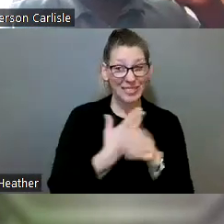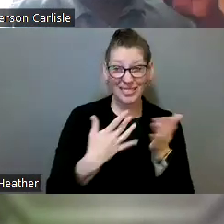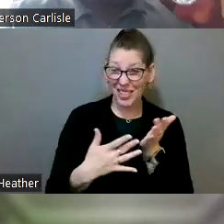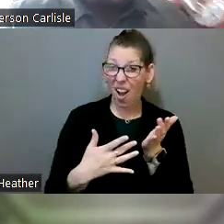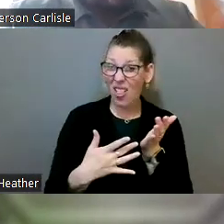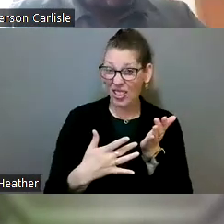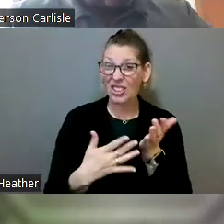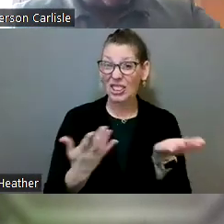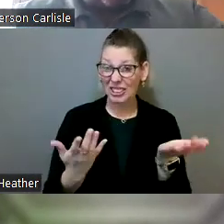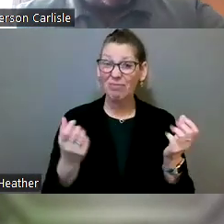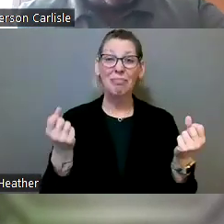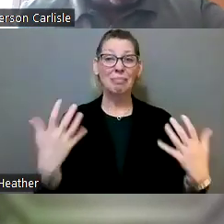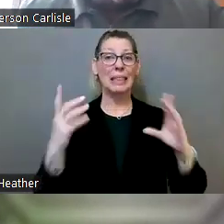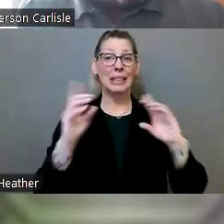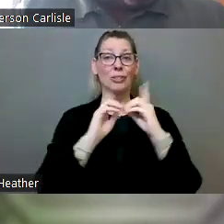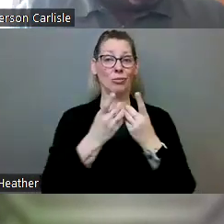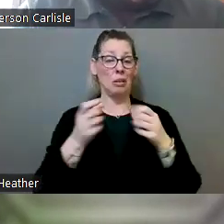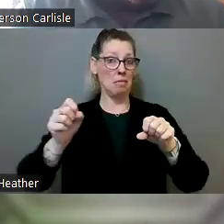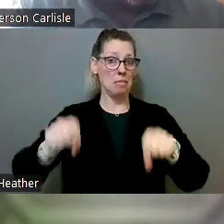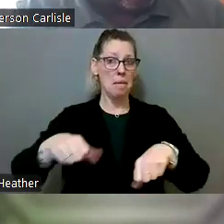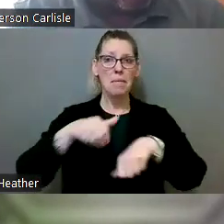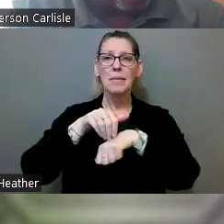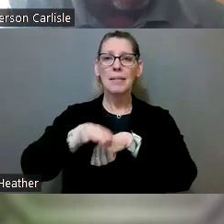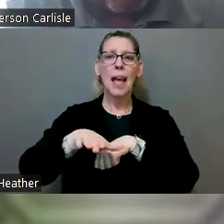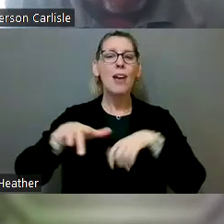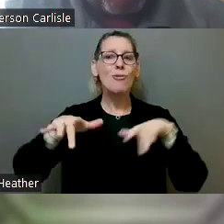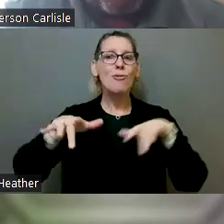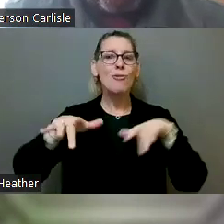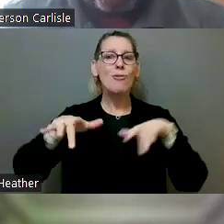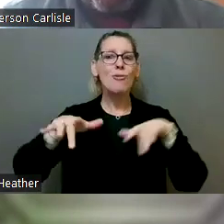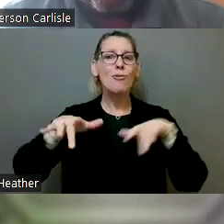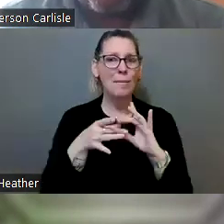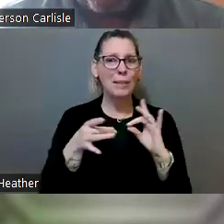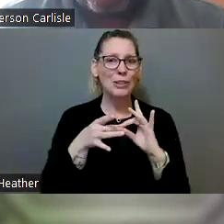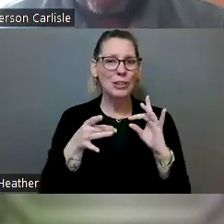Many districts have the ability to send out recorded messages so if you happen